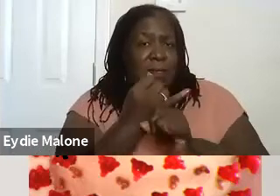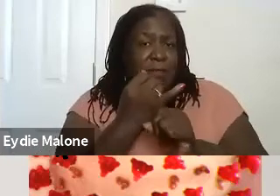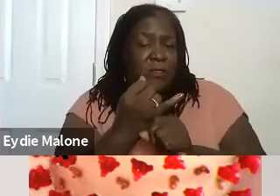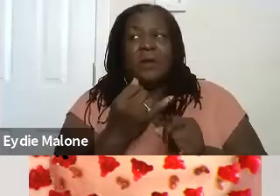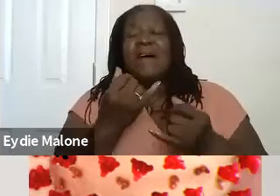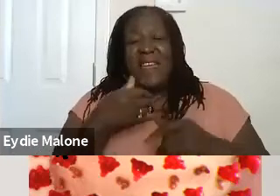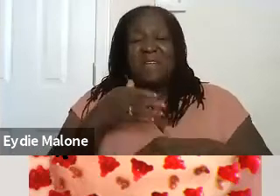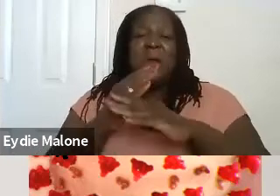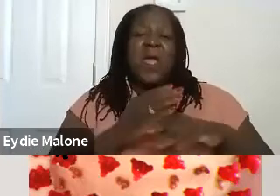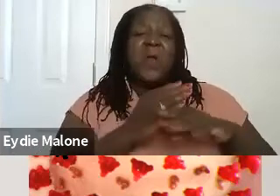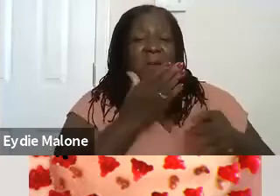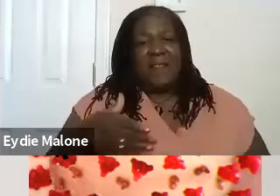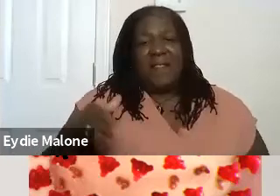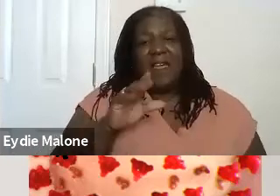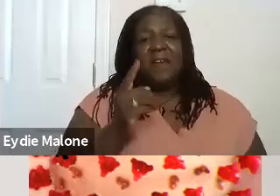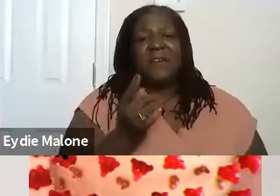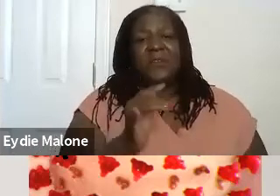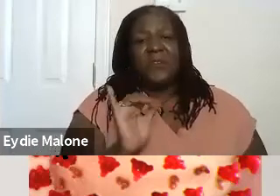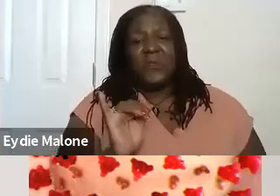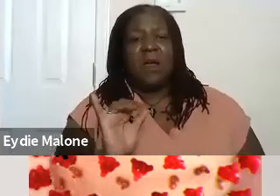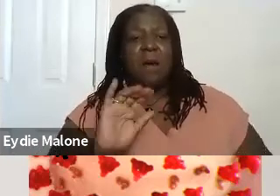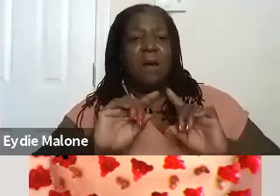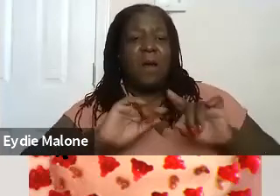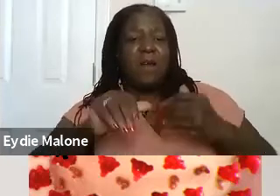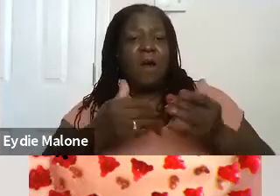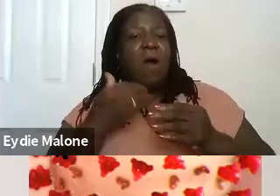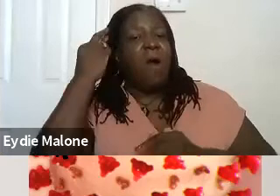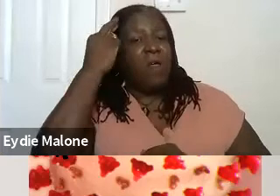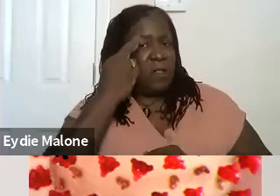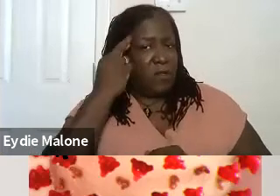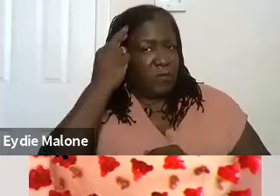today in getting healthcare and for all of those reasons vaccinations should be encouraged